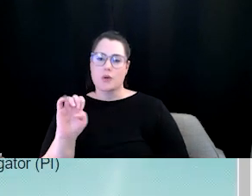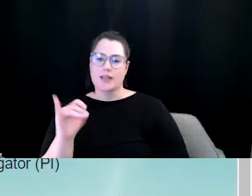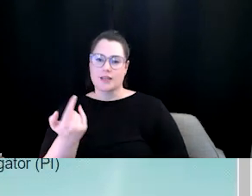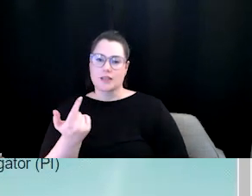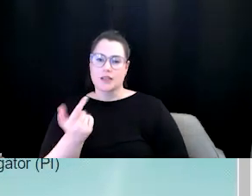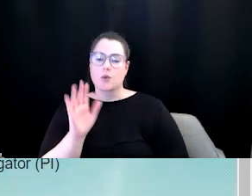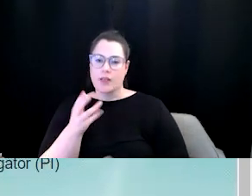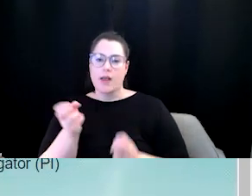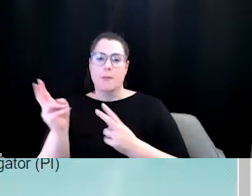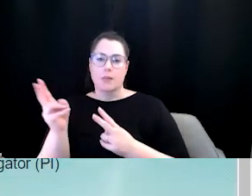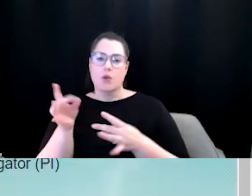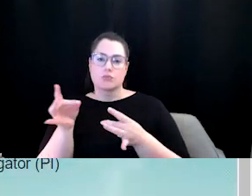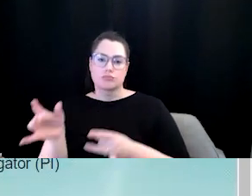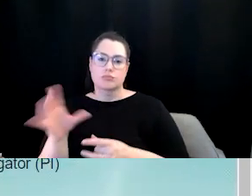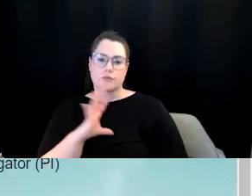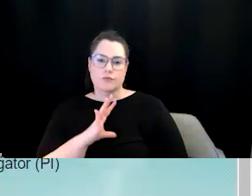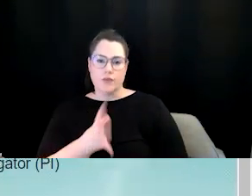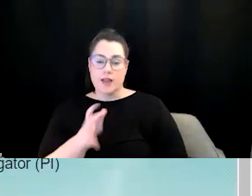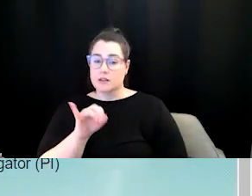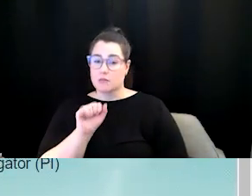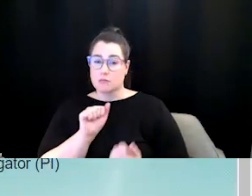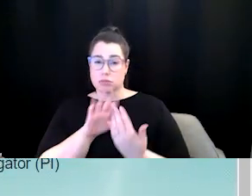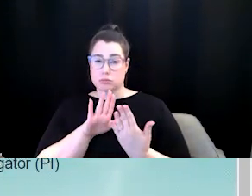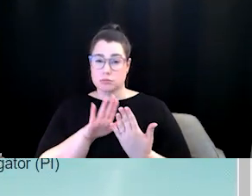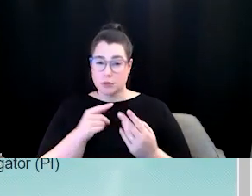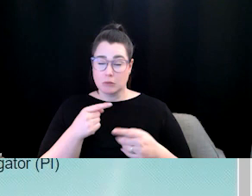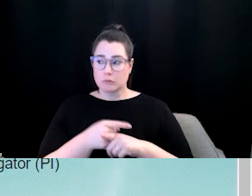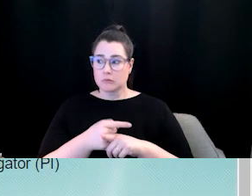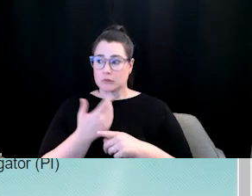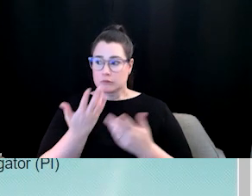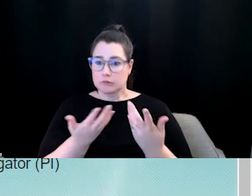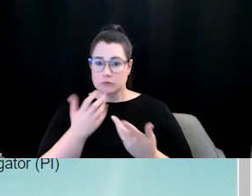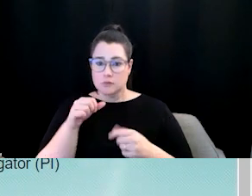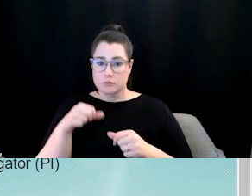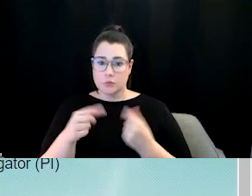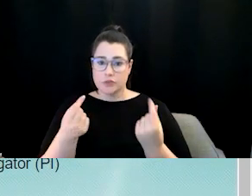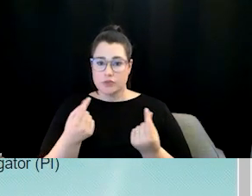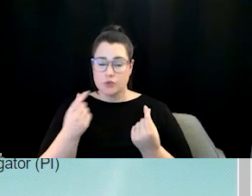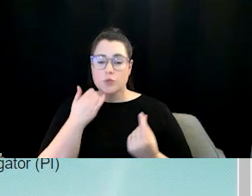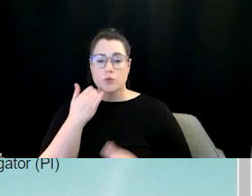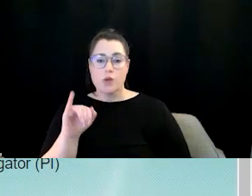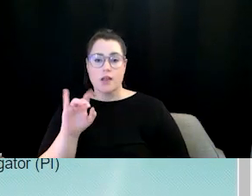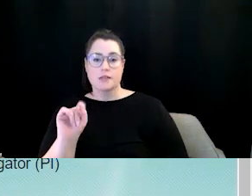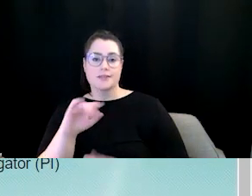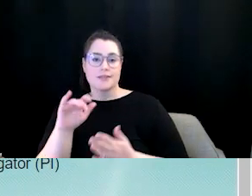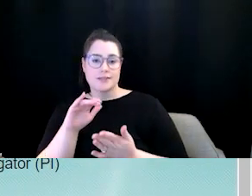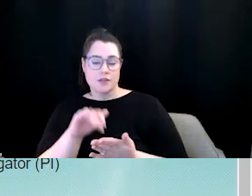Again, if you encounter it and you don't remember this presentation at all, if you call IT Help Central, they'll be able to walk you through that pretty easily.